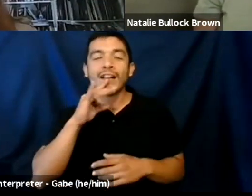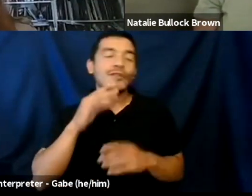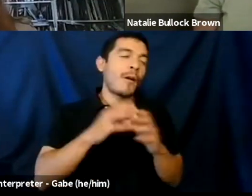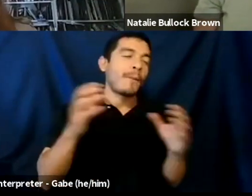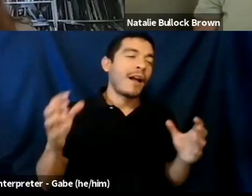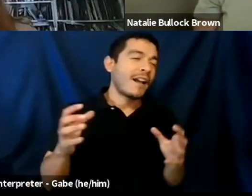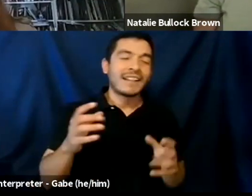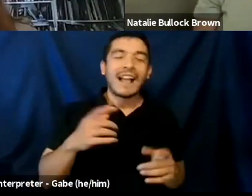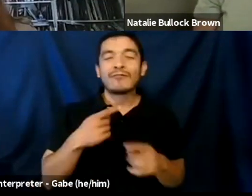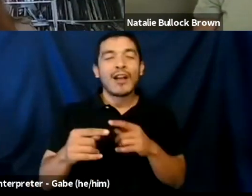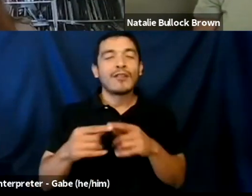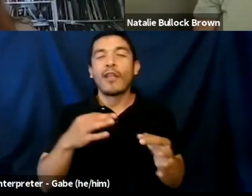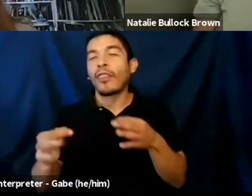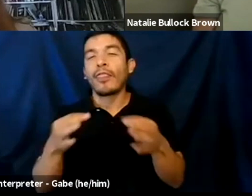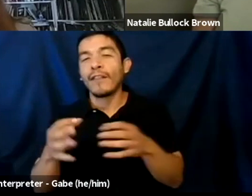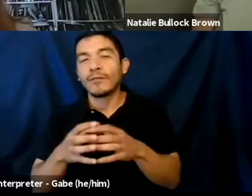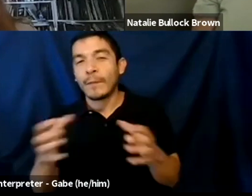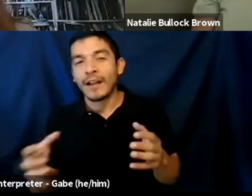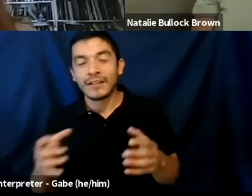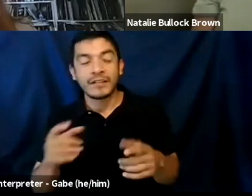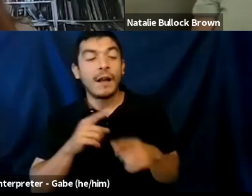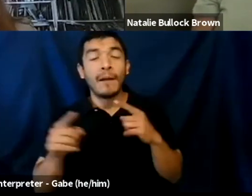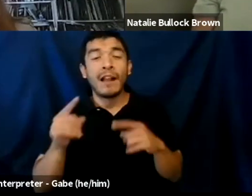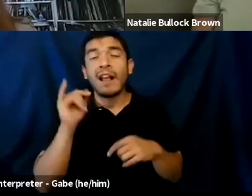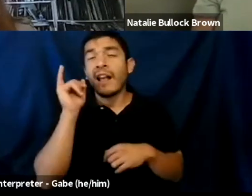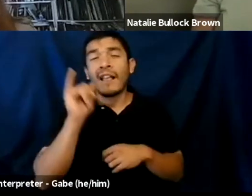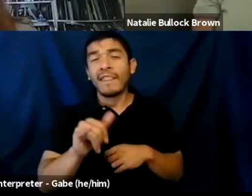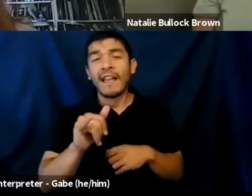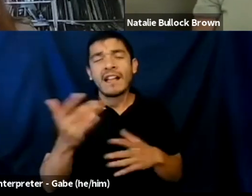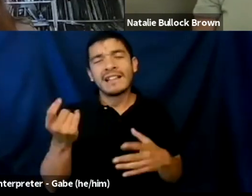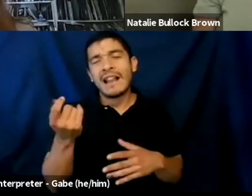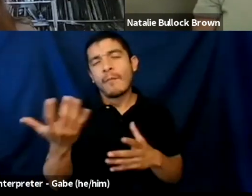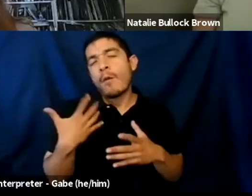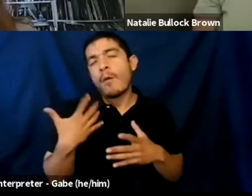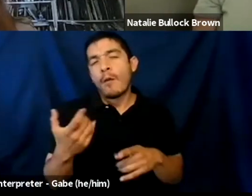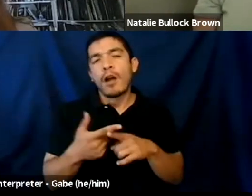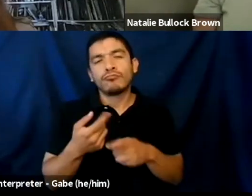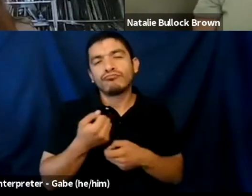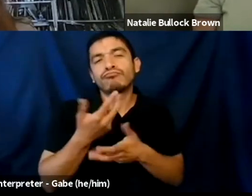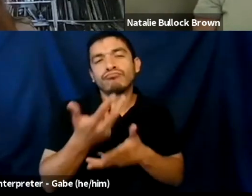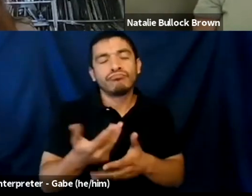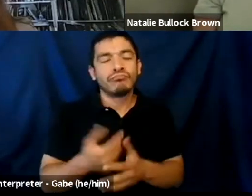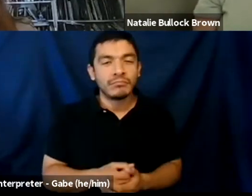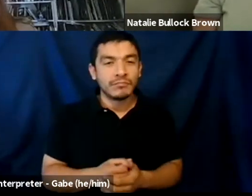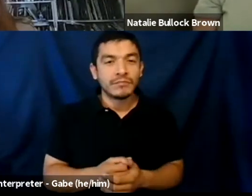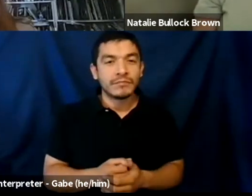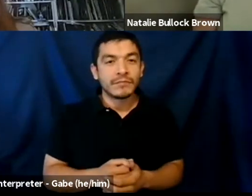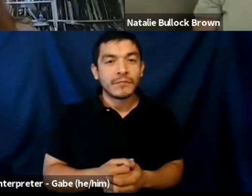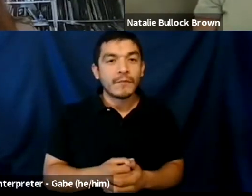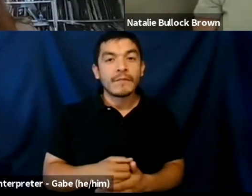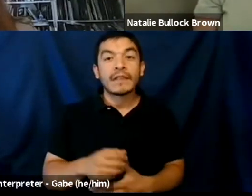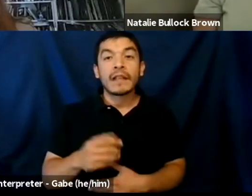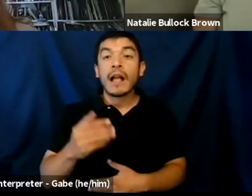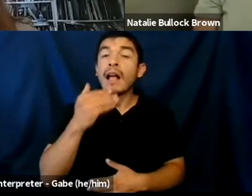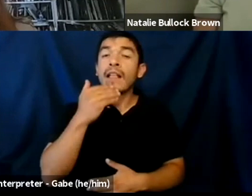but that's just a little bit about what I wanted to share. Thank you so much. And I wonder if you might just,